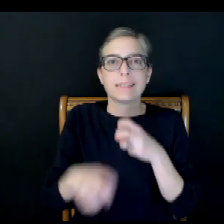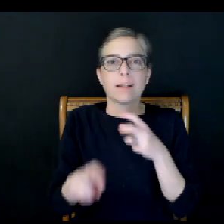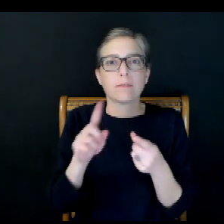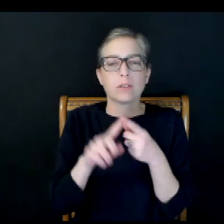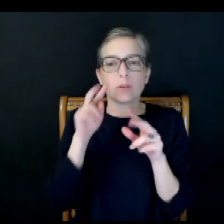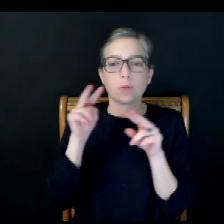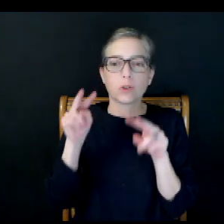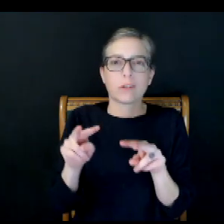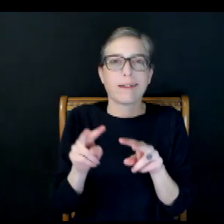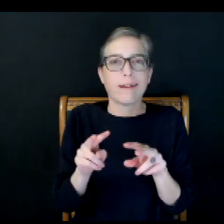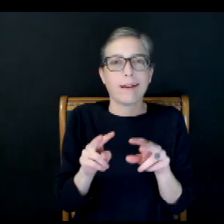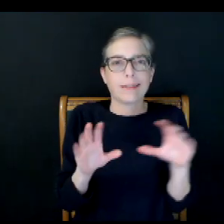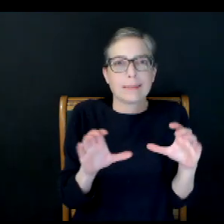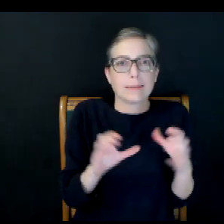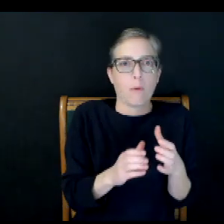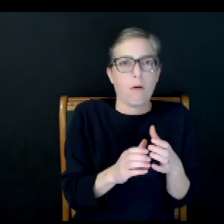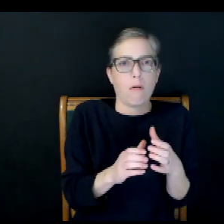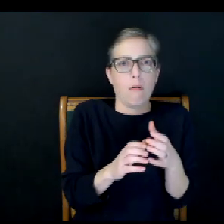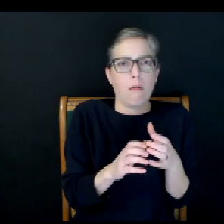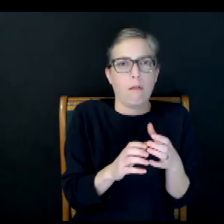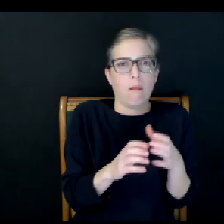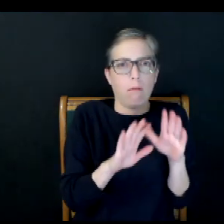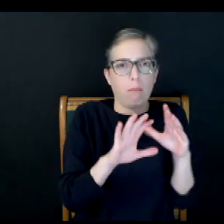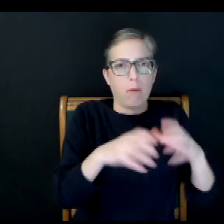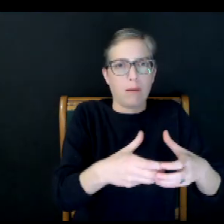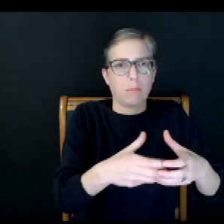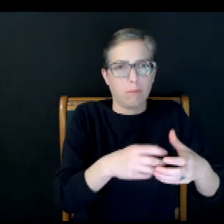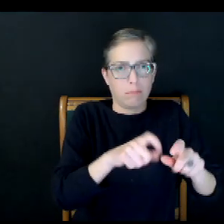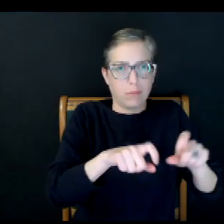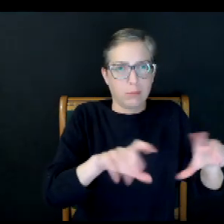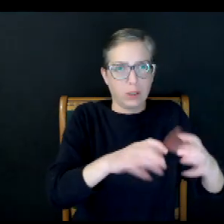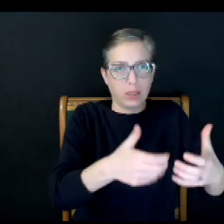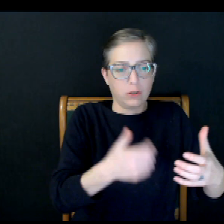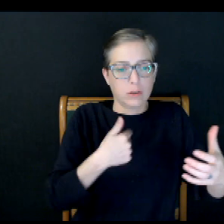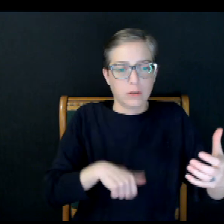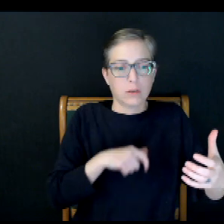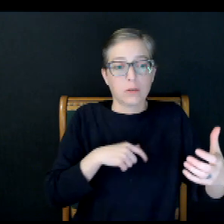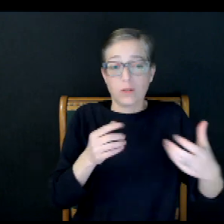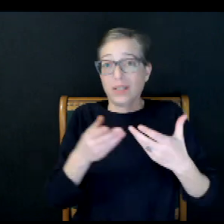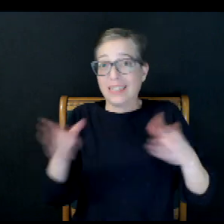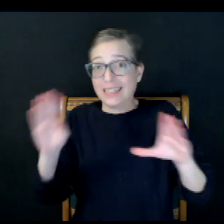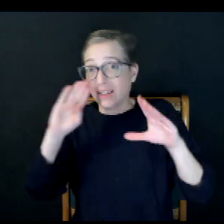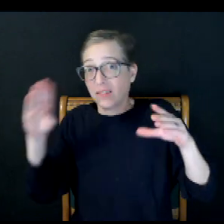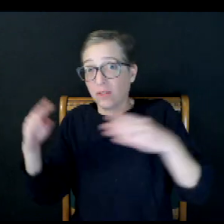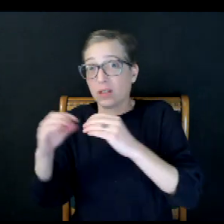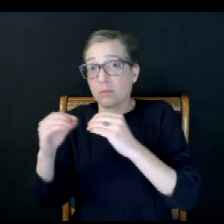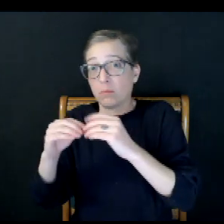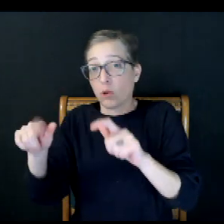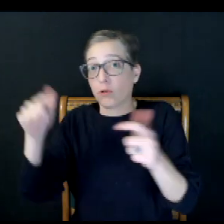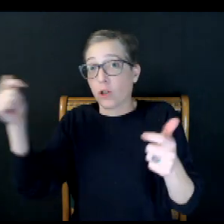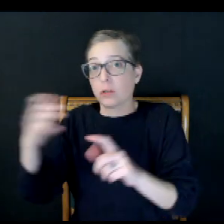we focus on the larger populations For Colorado, that's our white Hispanic Latino members.